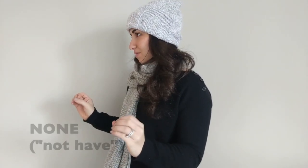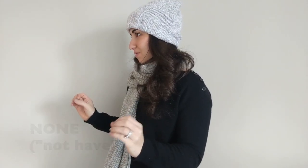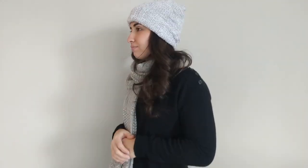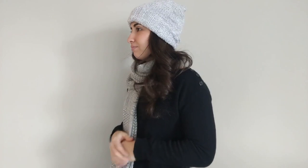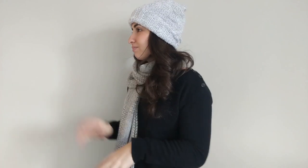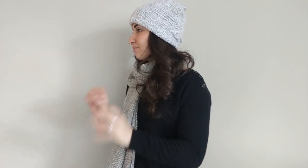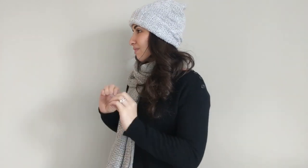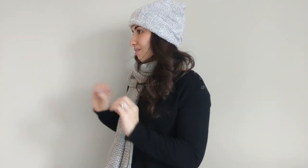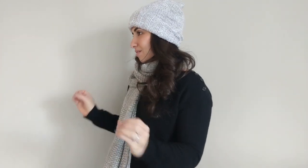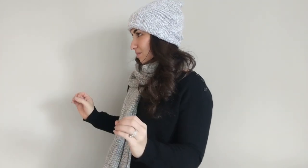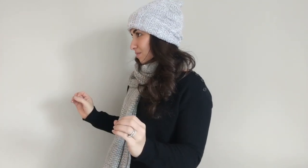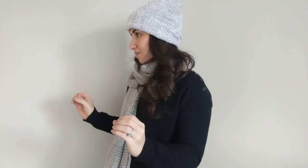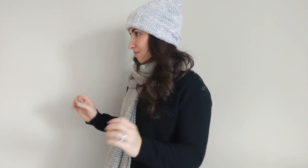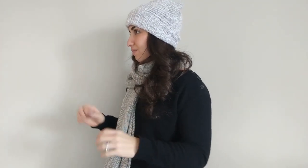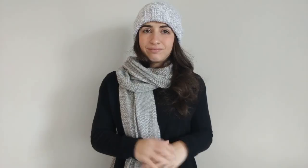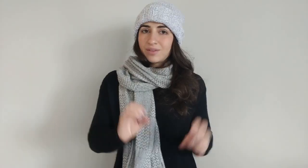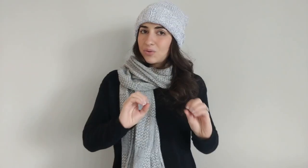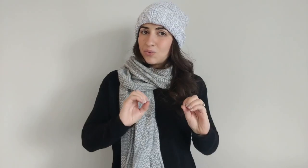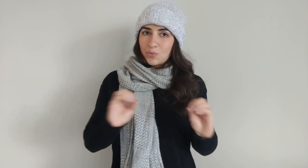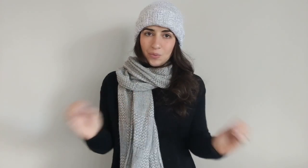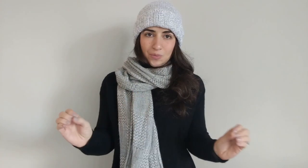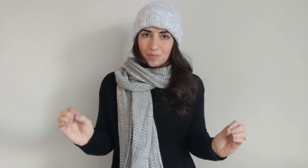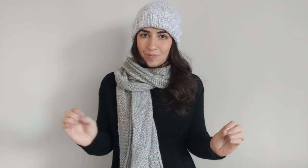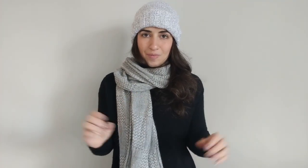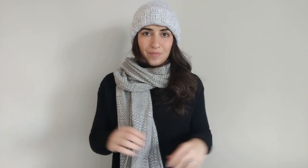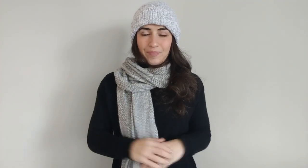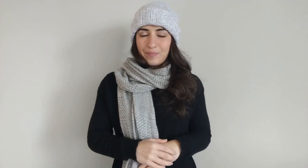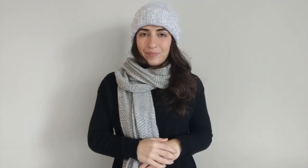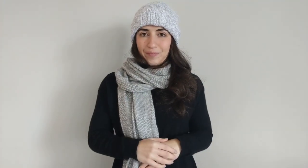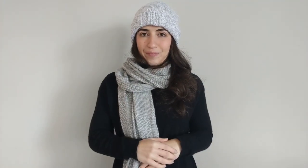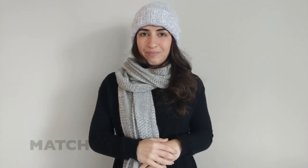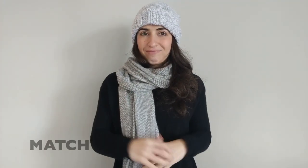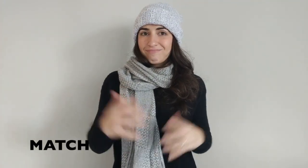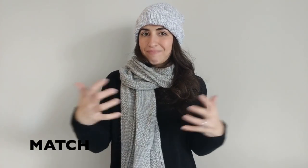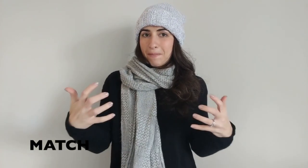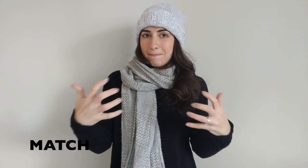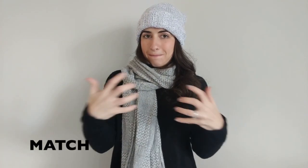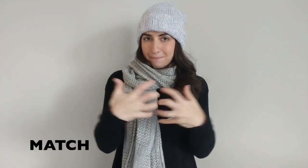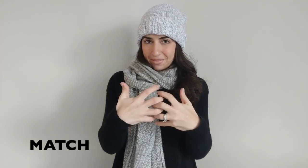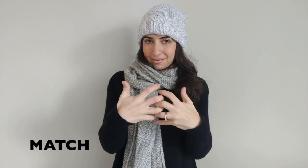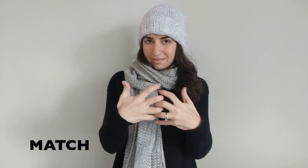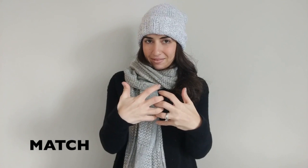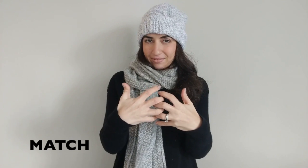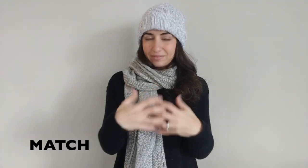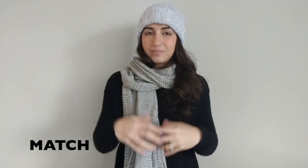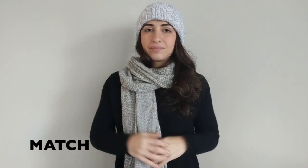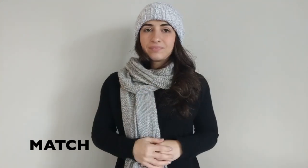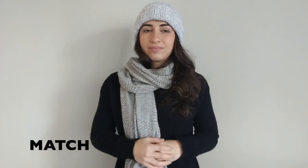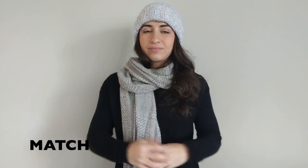"don't have any of something." MATCH